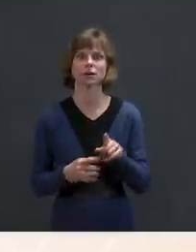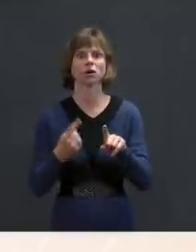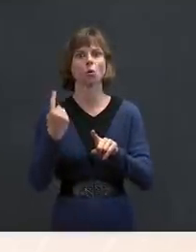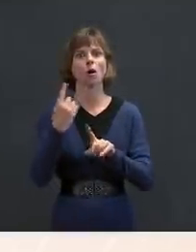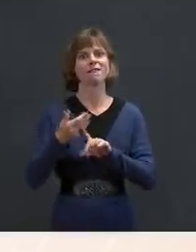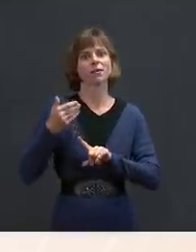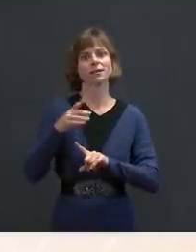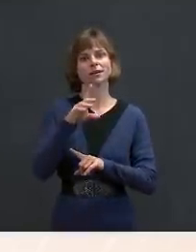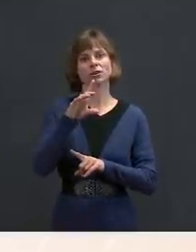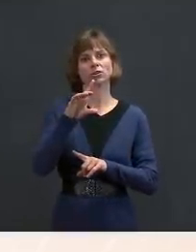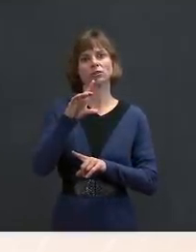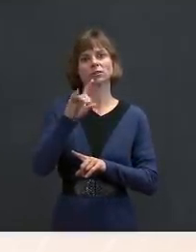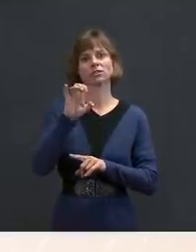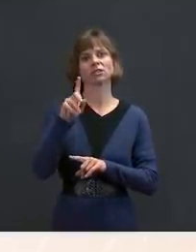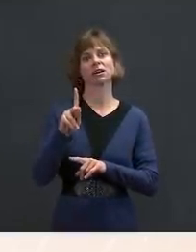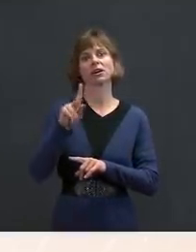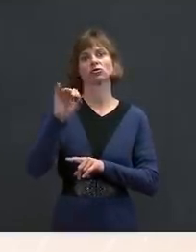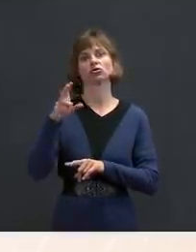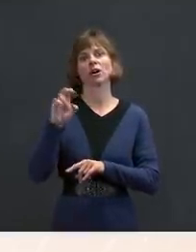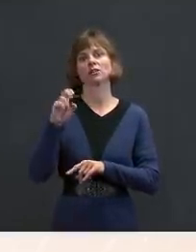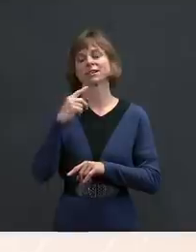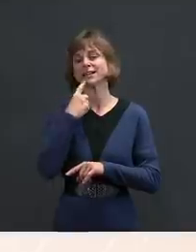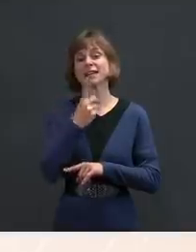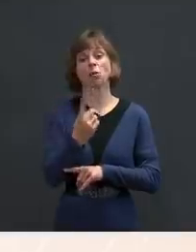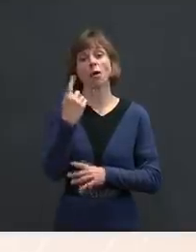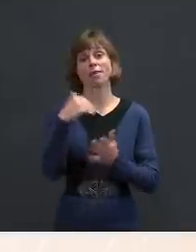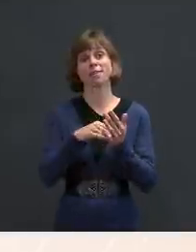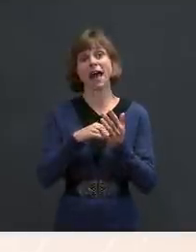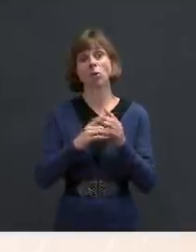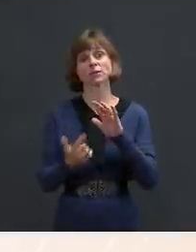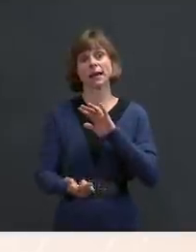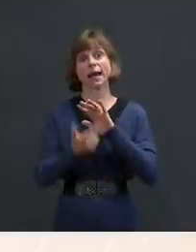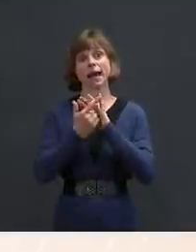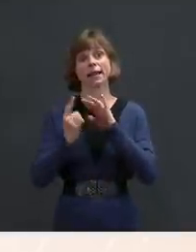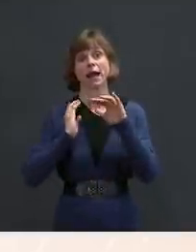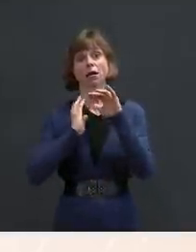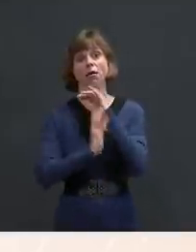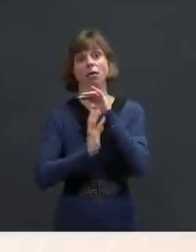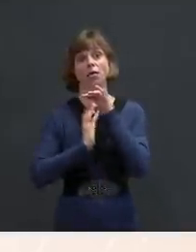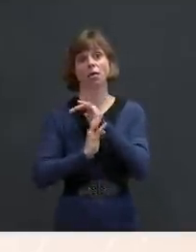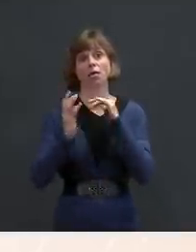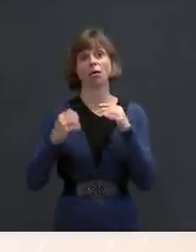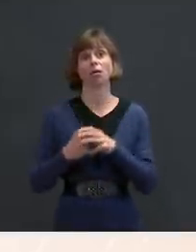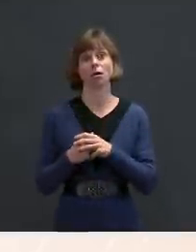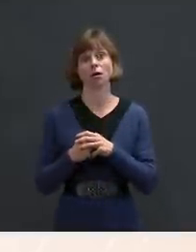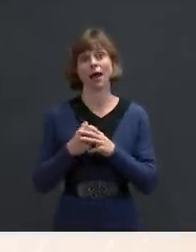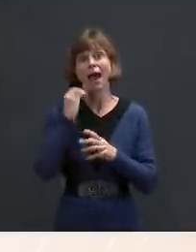he said that 1,000 illegal border crossings a day constitutes a crisis, that it overwhelms the system.